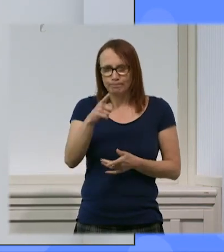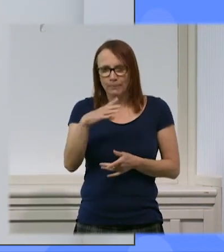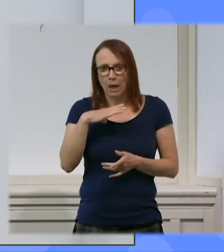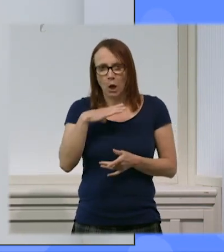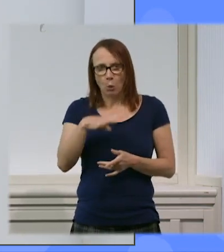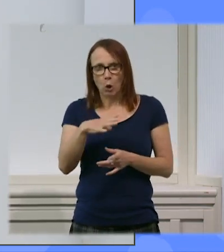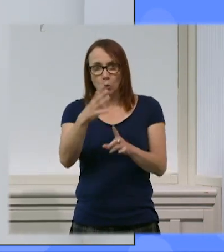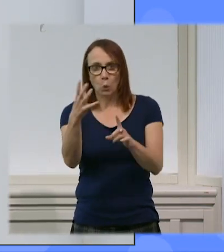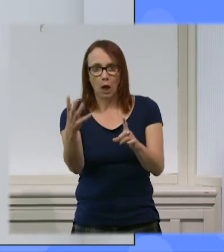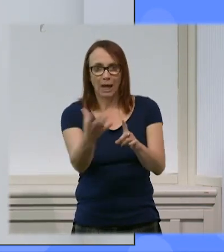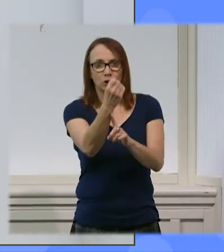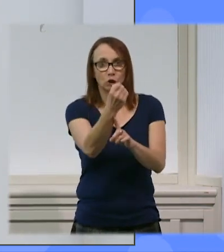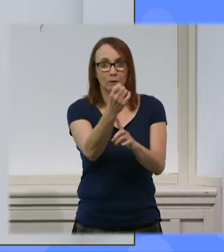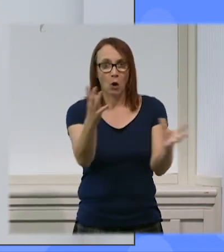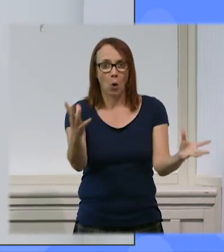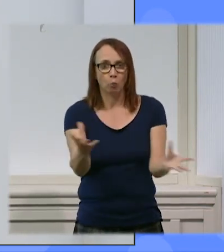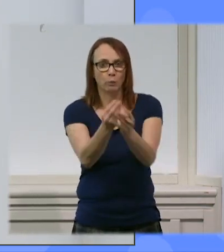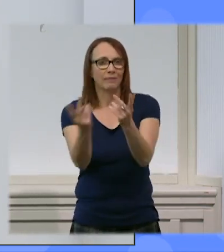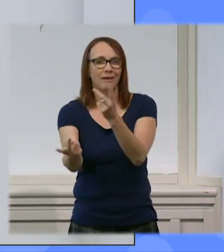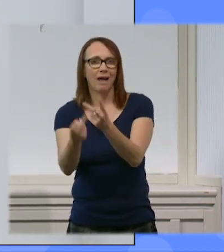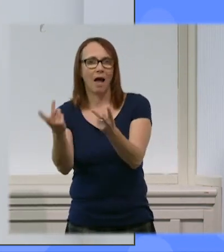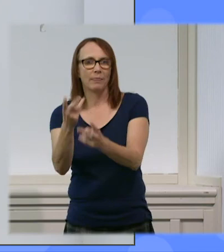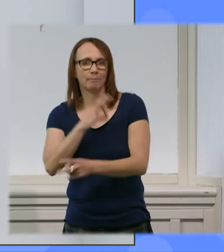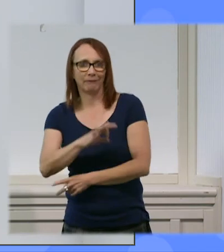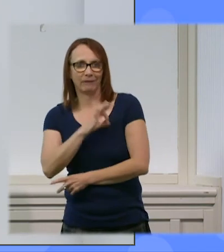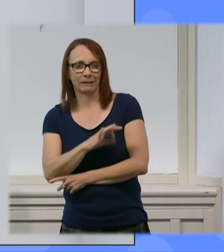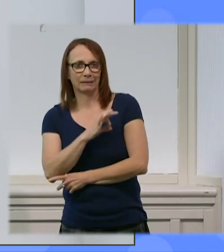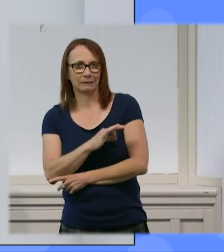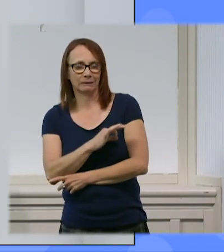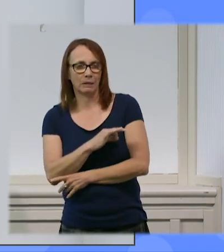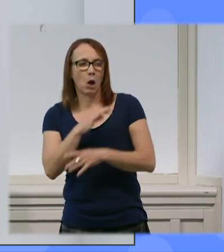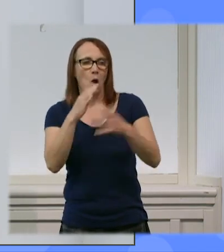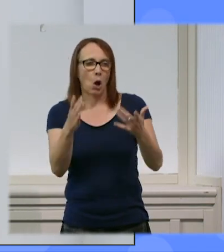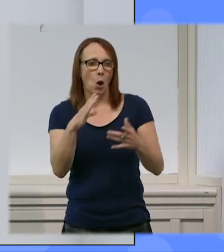these wider social and economic benefits or do we just wanna make sure we've met